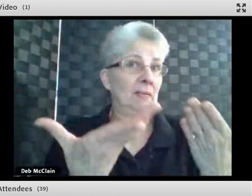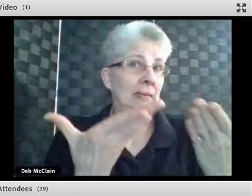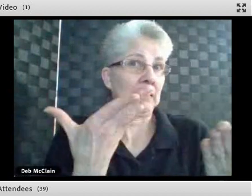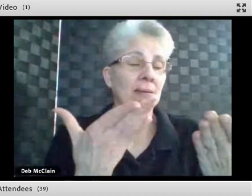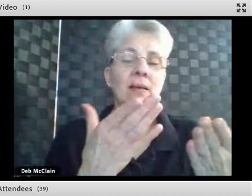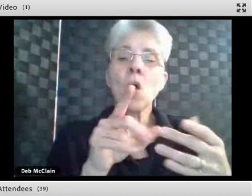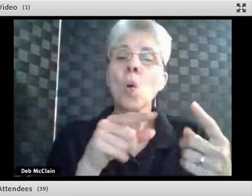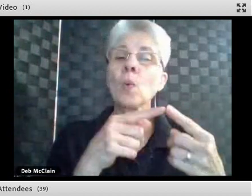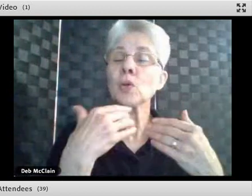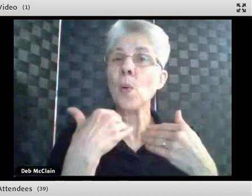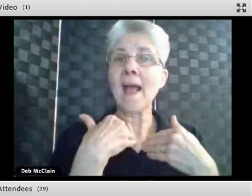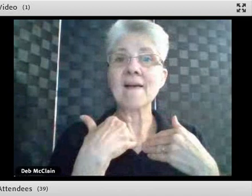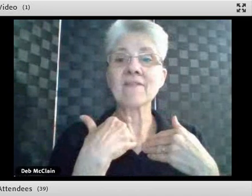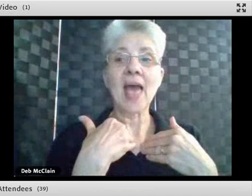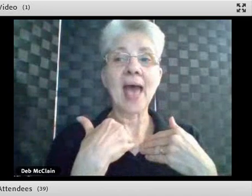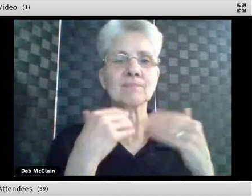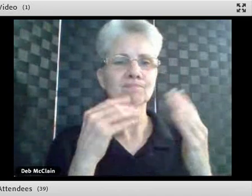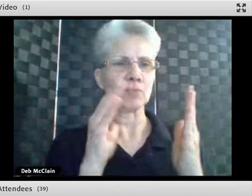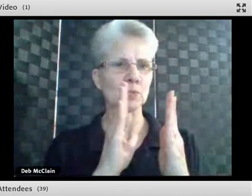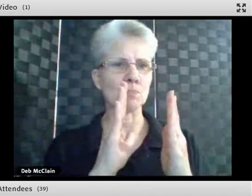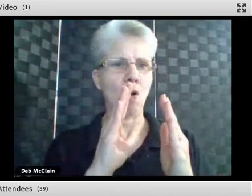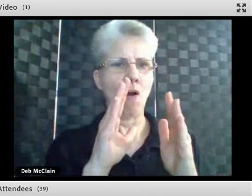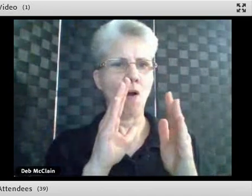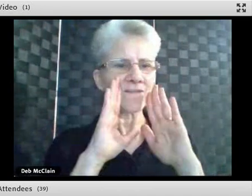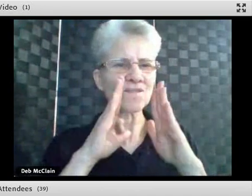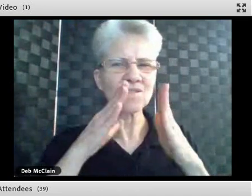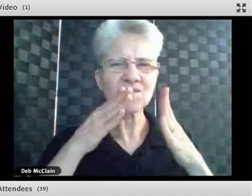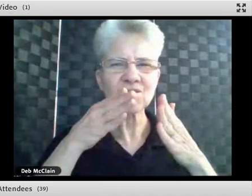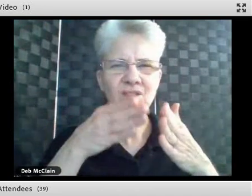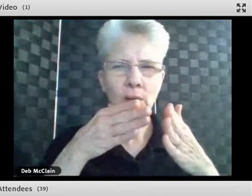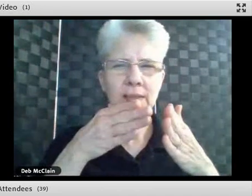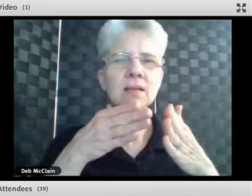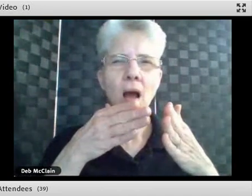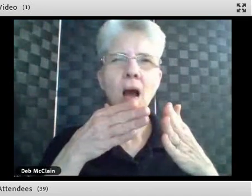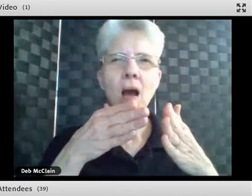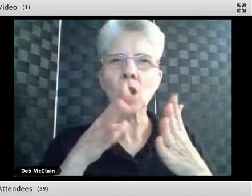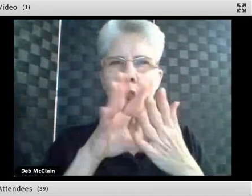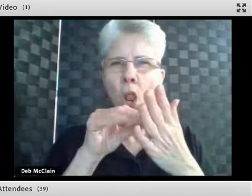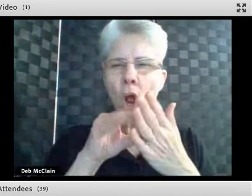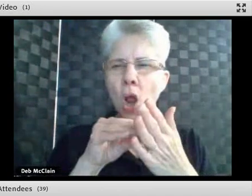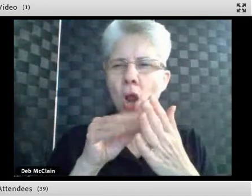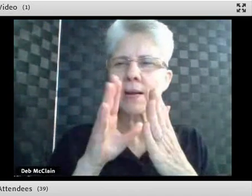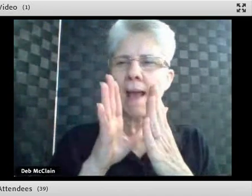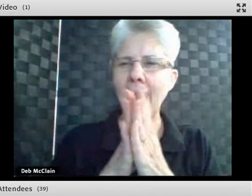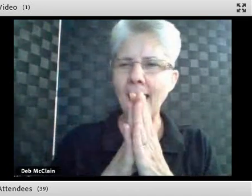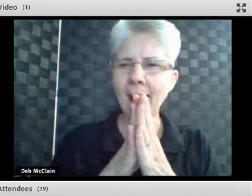And when you have that small of a focus, you can experiment. You can learn. You can ask questions as things don't work